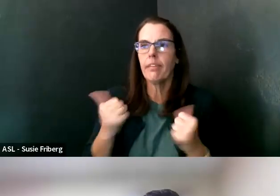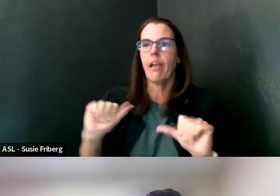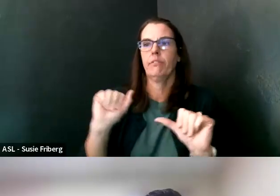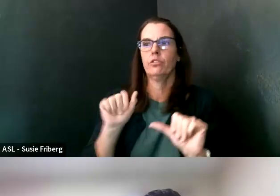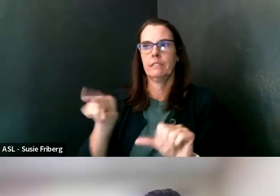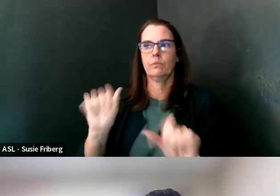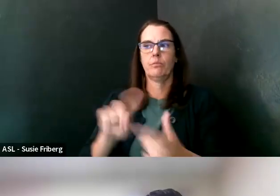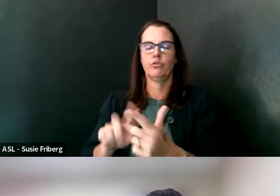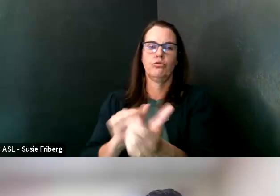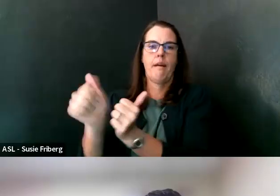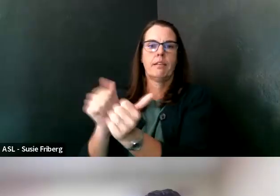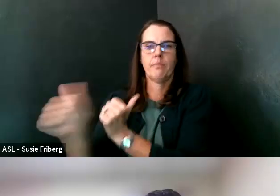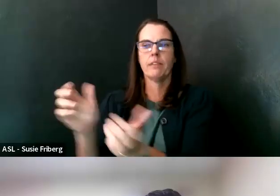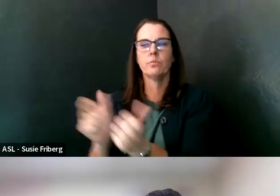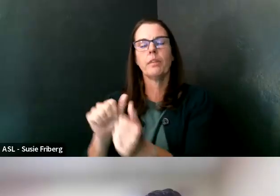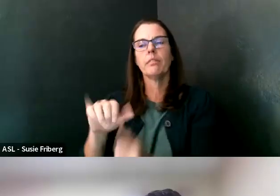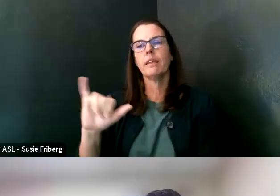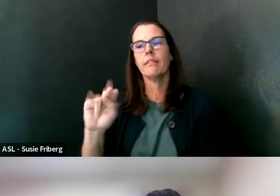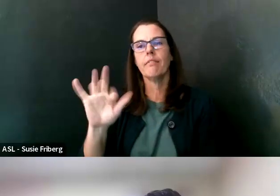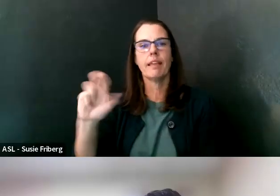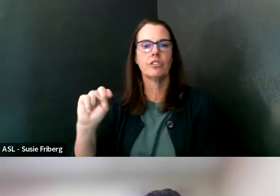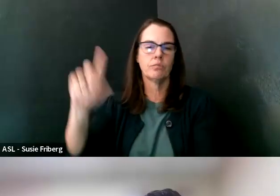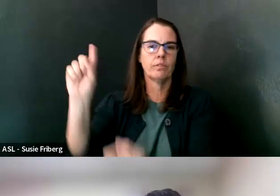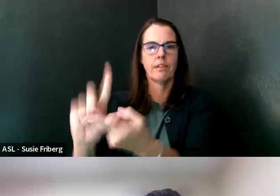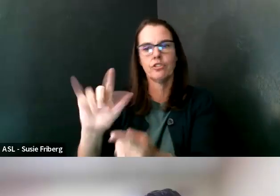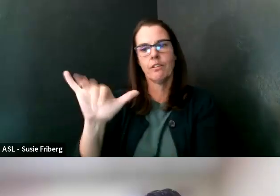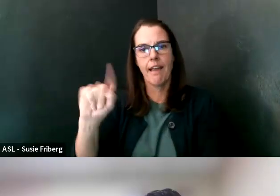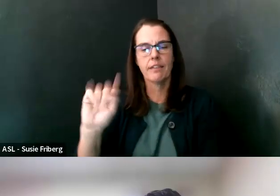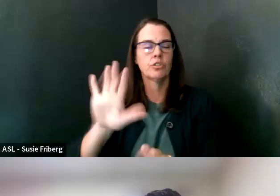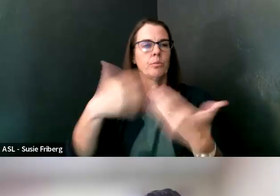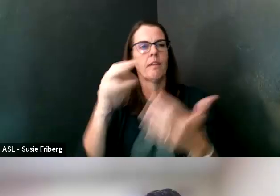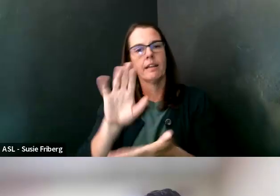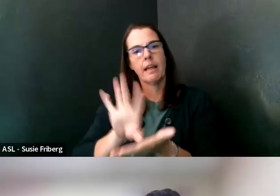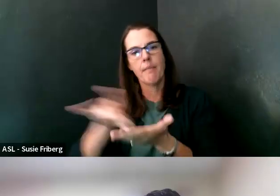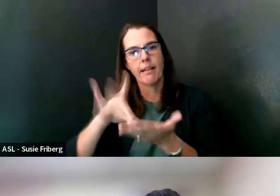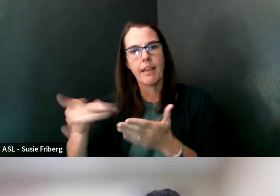to pass in the Inflation Reduction Act to give Medicare the authority to negotiate prescription